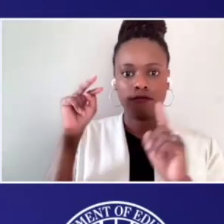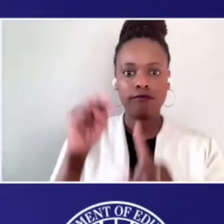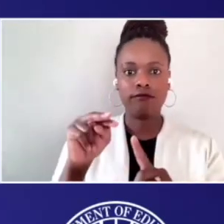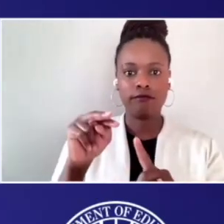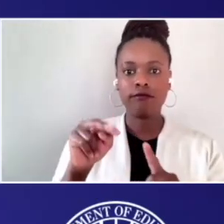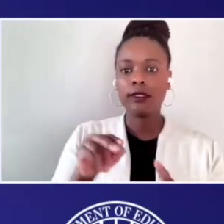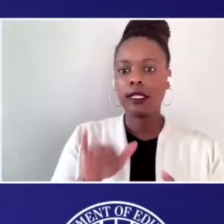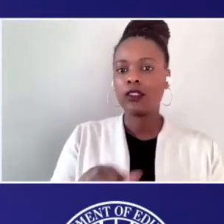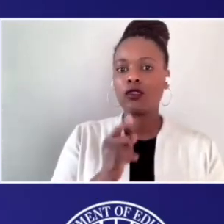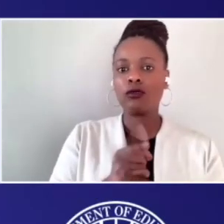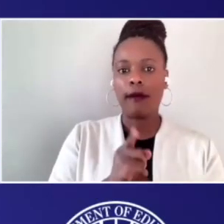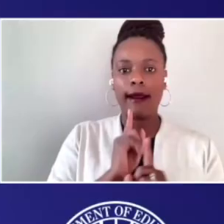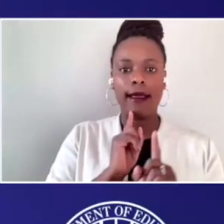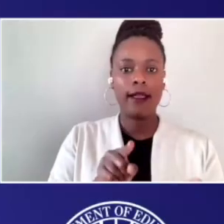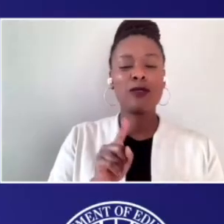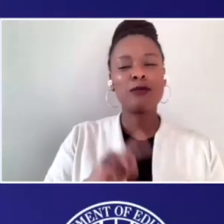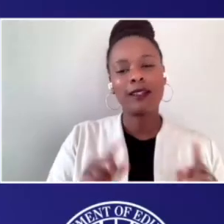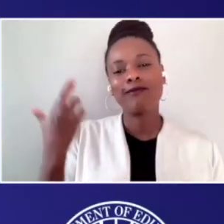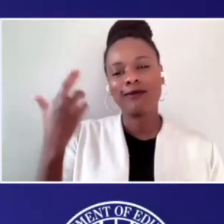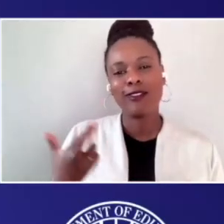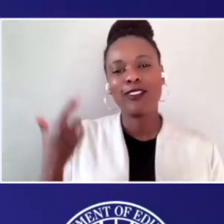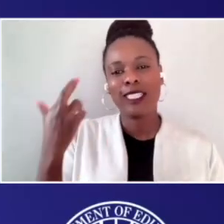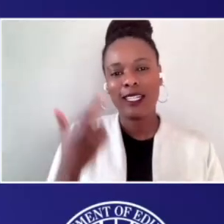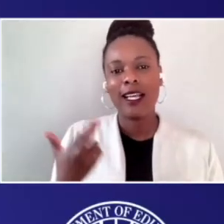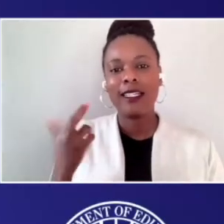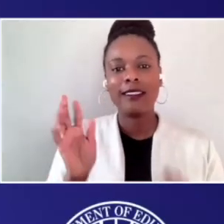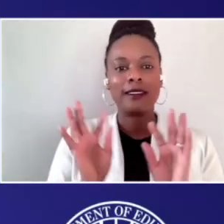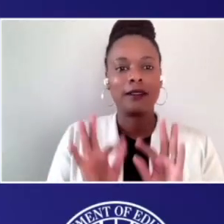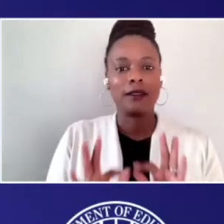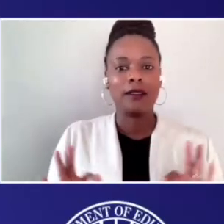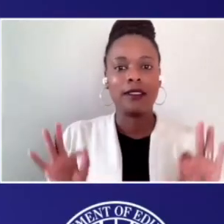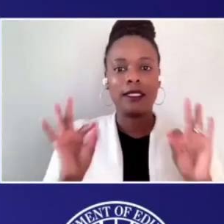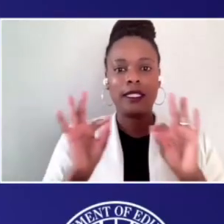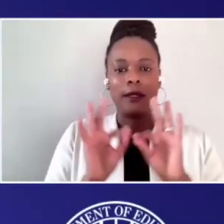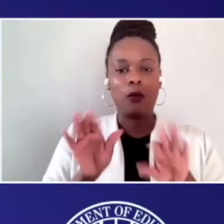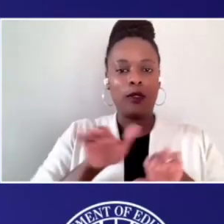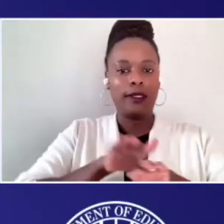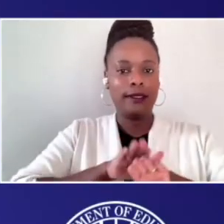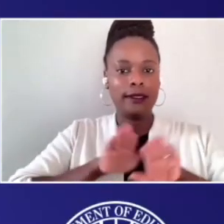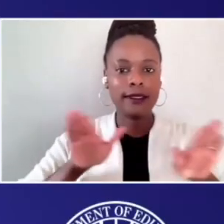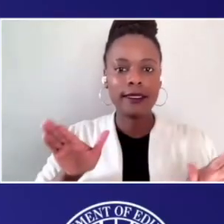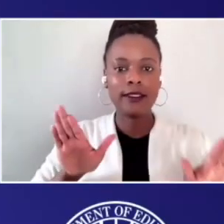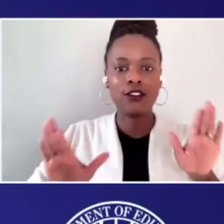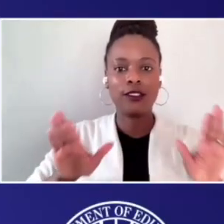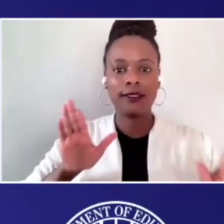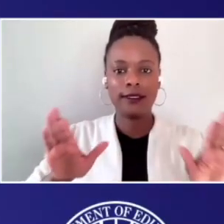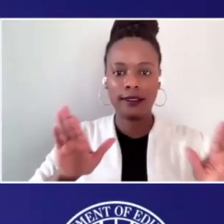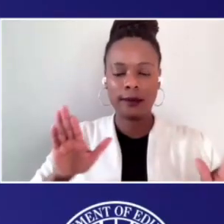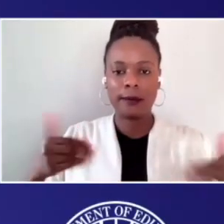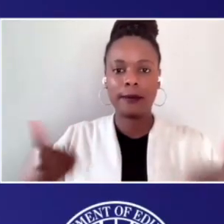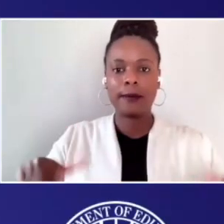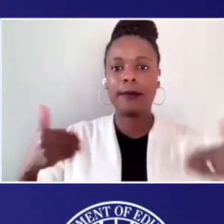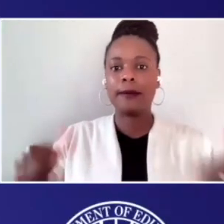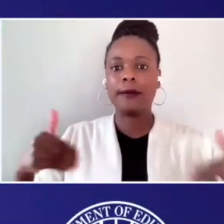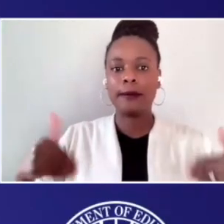But we do recognize that that was a very important distinction that we needed to make, a very important baseline